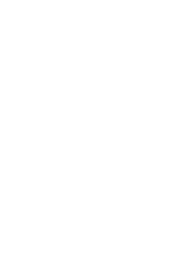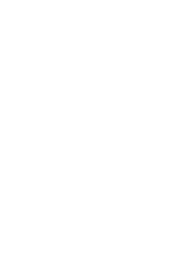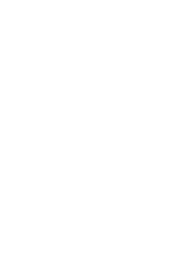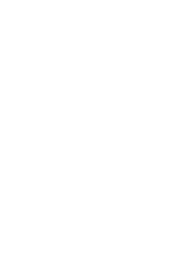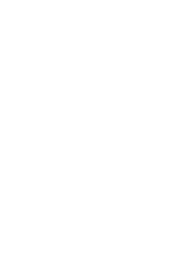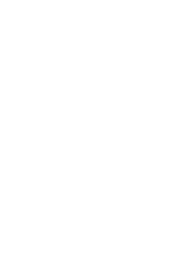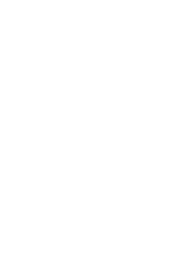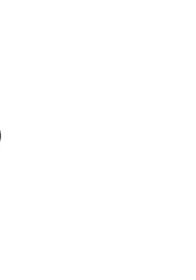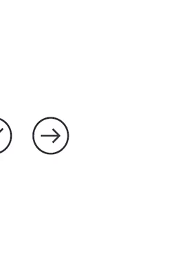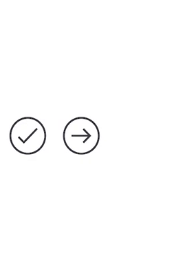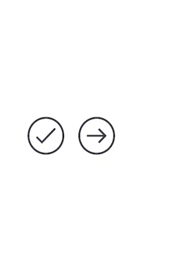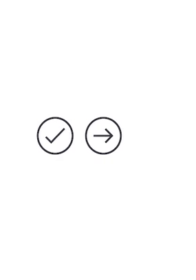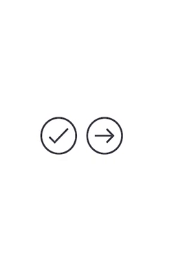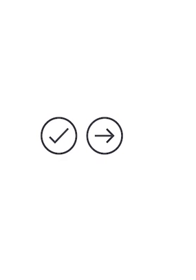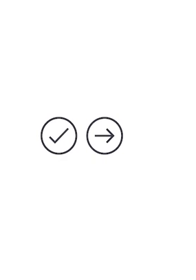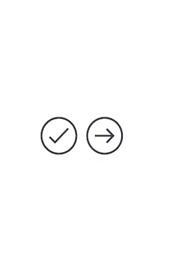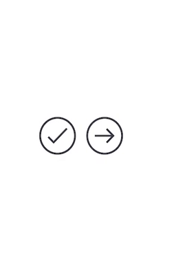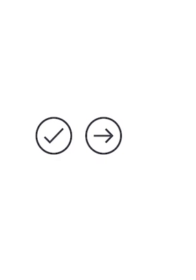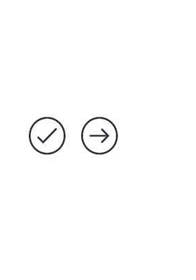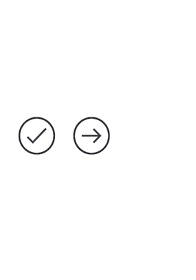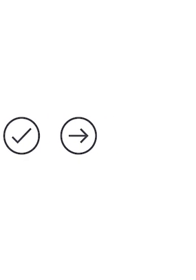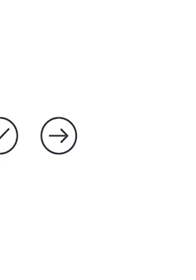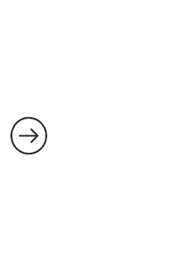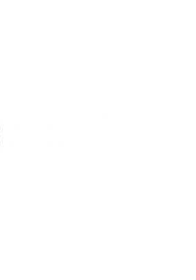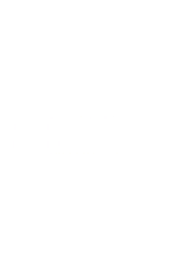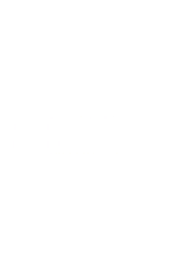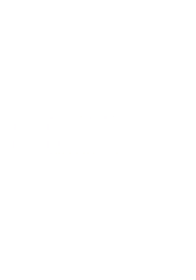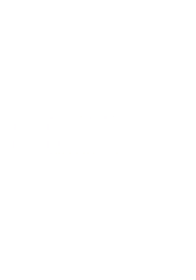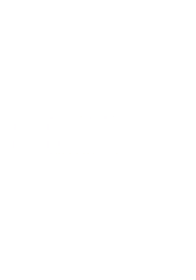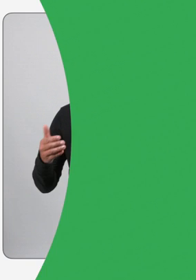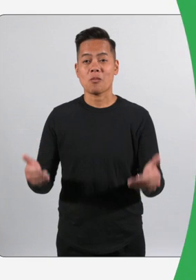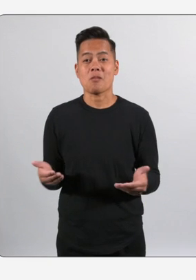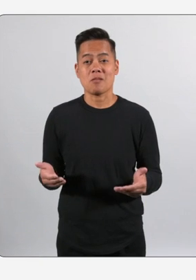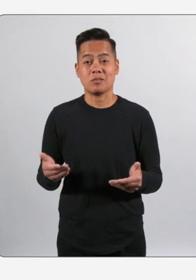Please welcome Chief Business Officer, Philipp Schindler! . >>PHILIPP SCHINDLER: